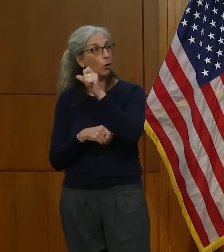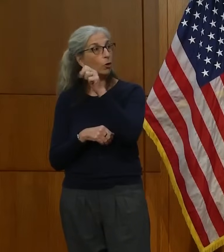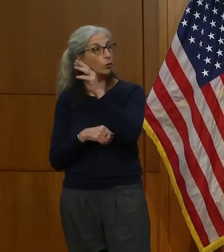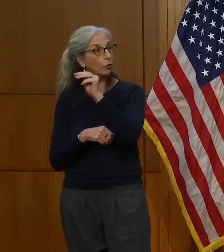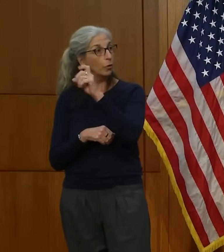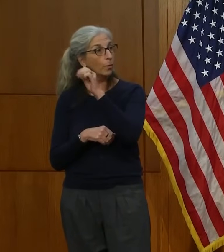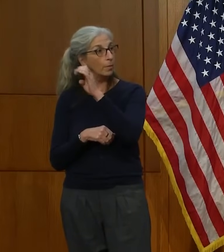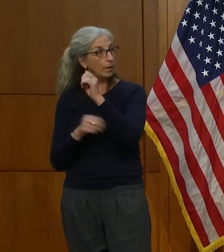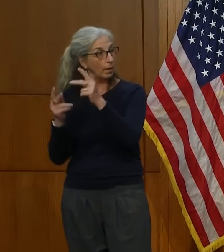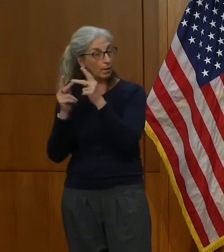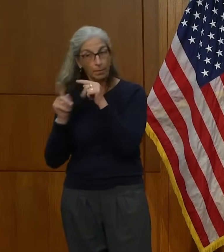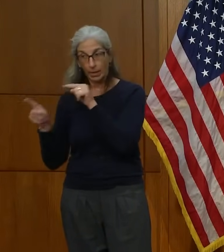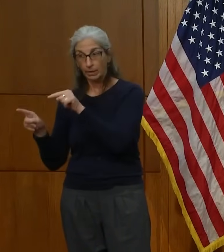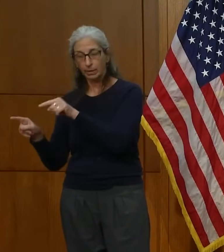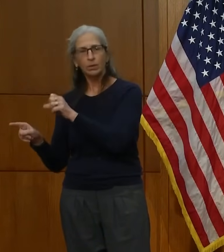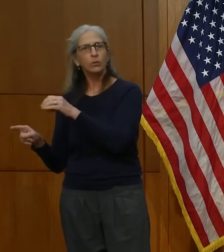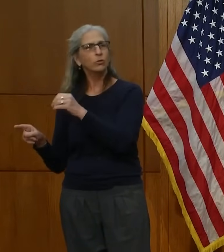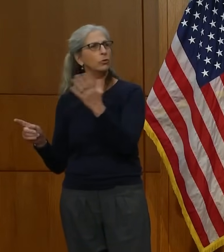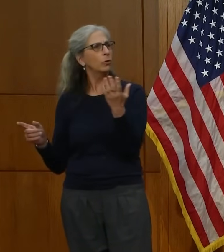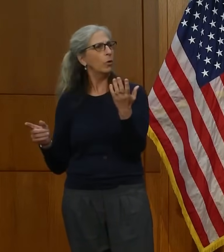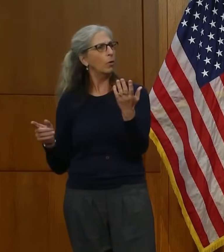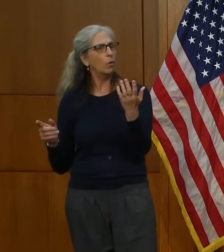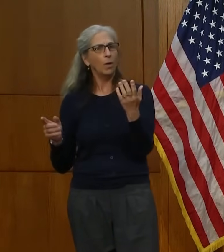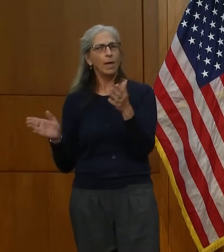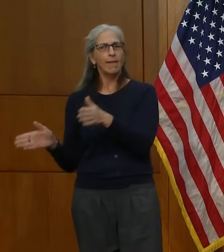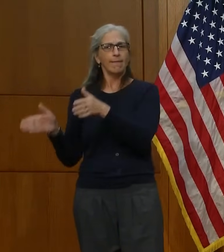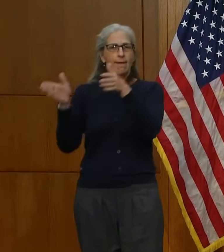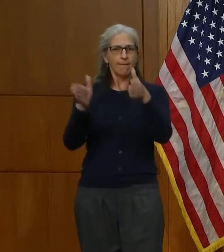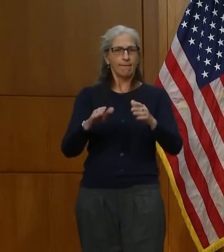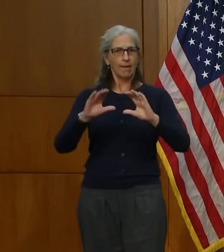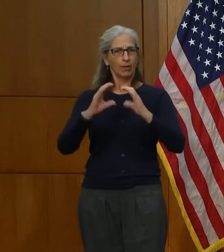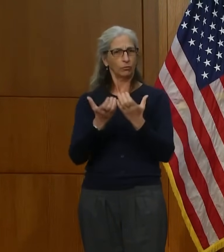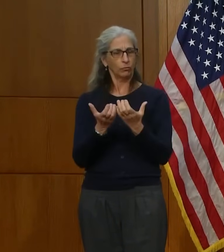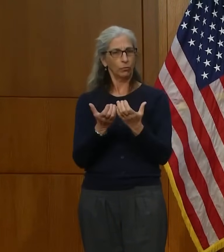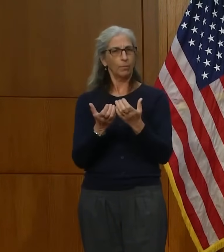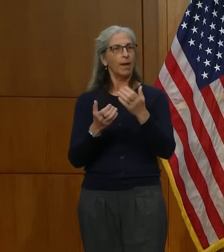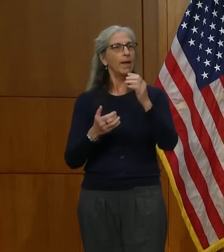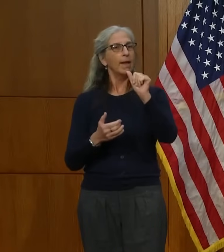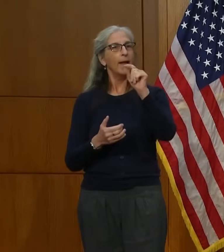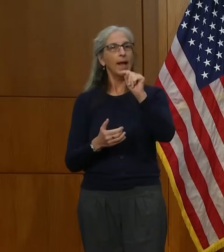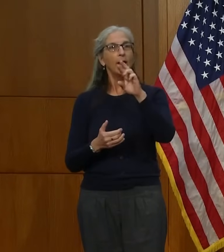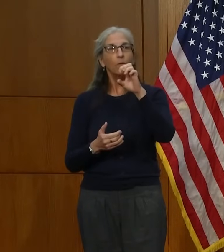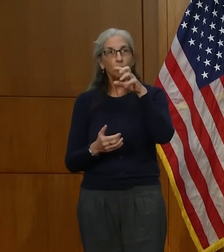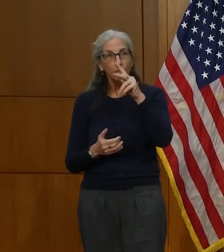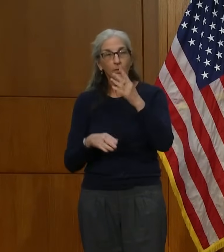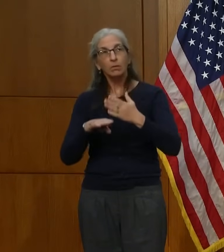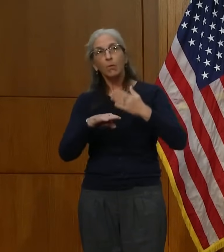HEALTH CARE WORKERS LONG TERM CA YOU HAVE ROUGH